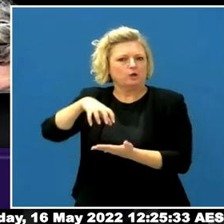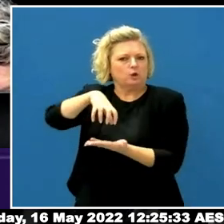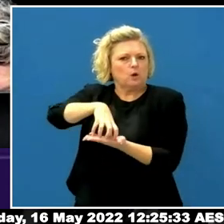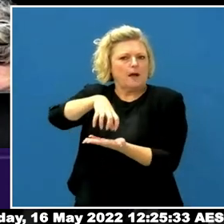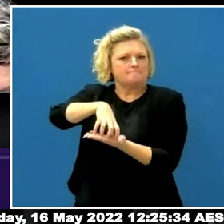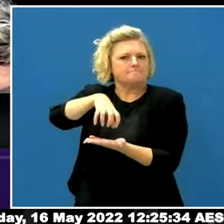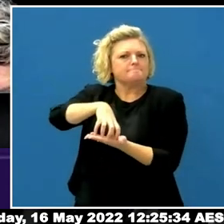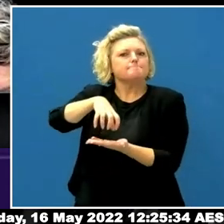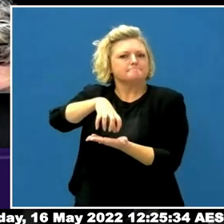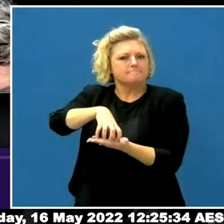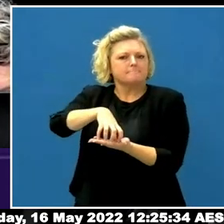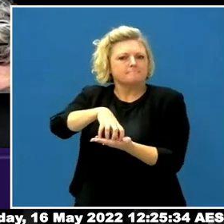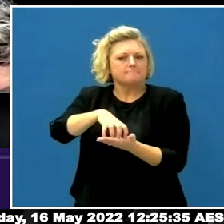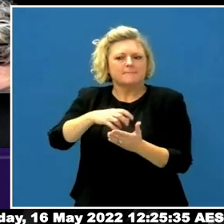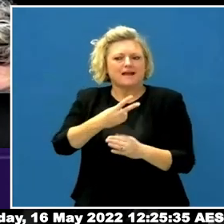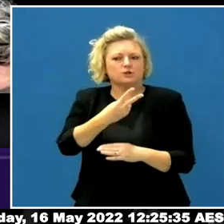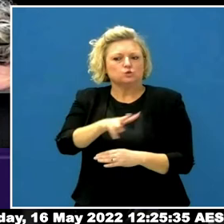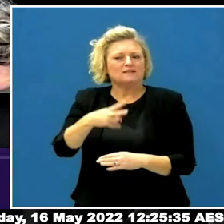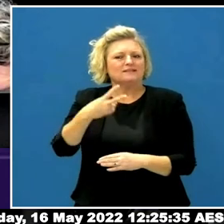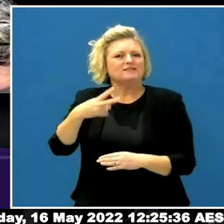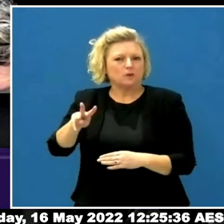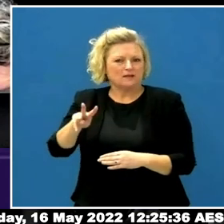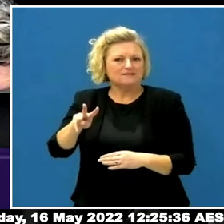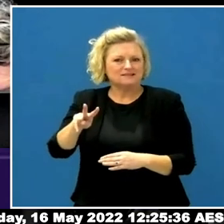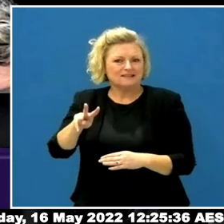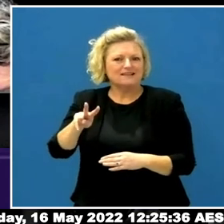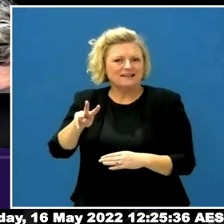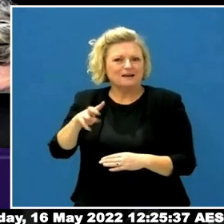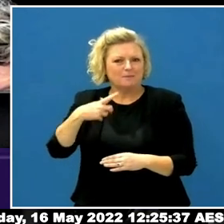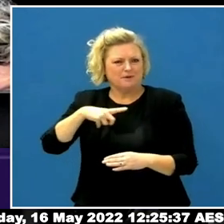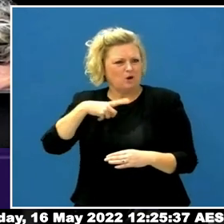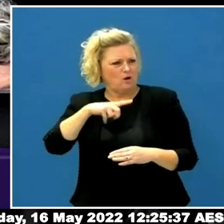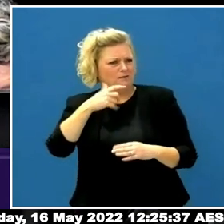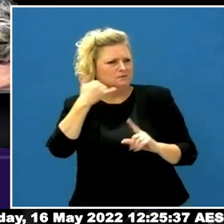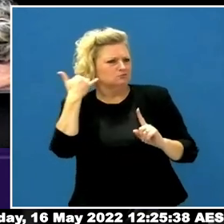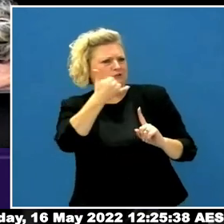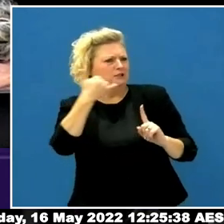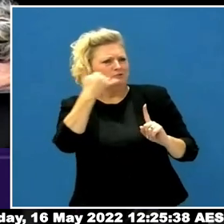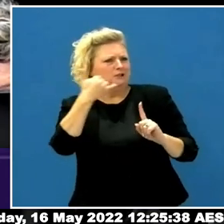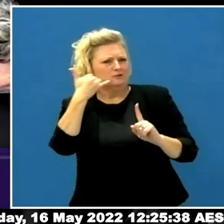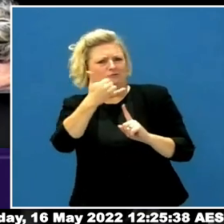Yes. MR FOGARTY: Because you couldn't get through to Mr Adamson? Yes, or the Team Leader.